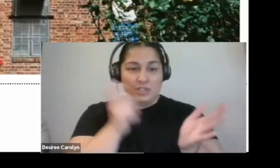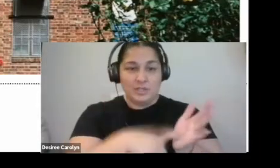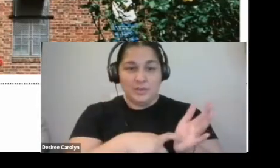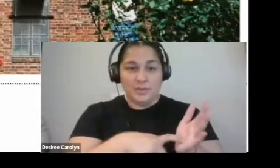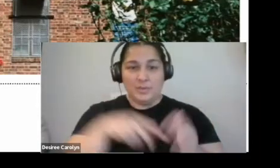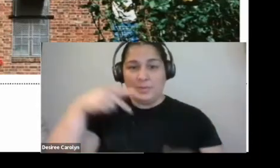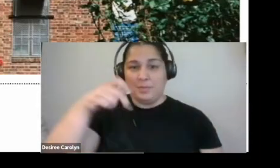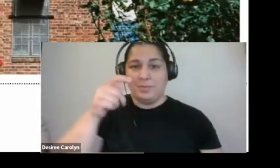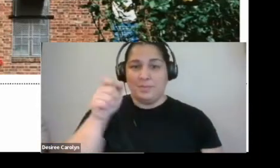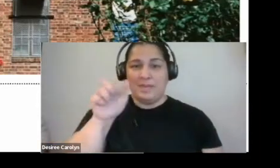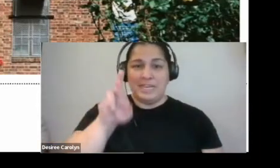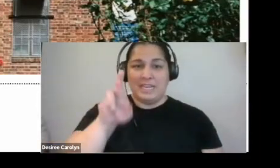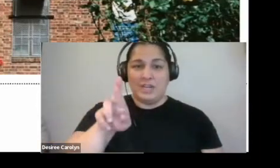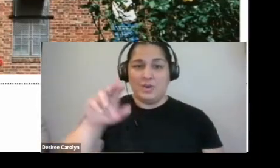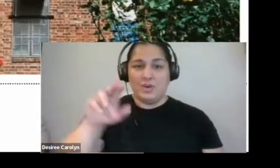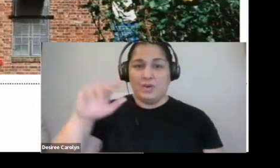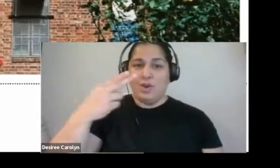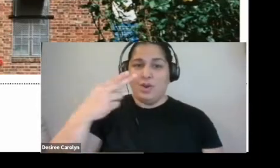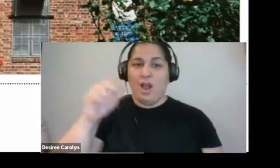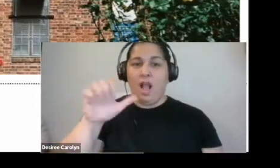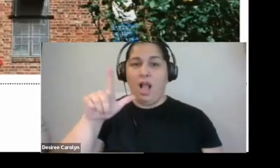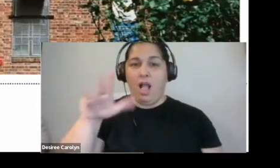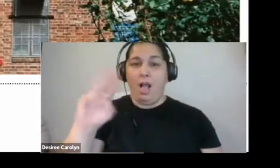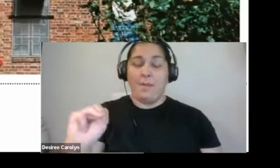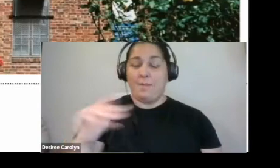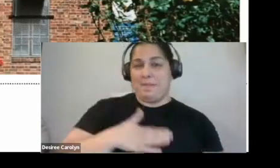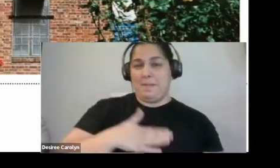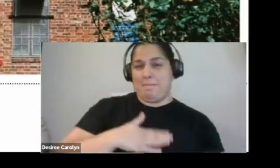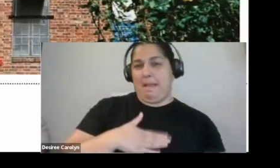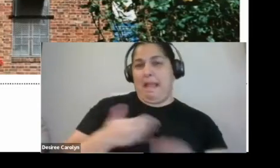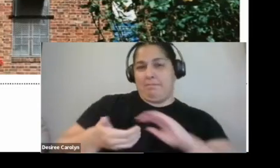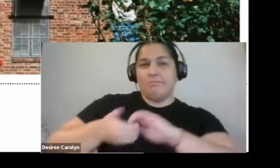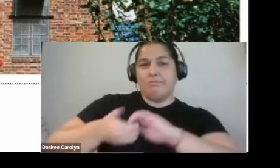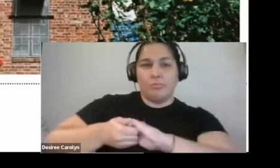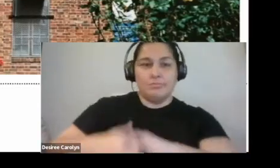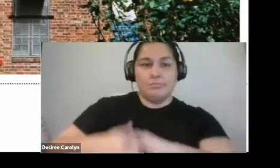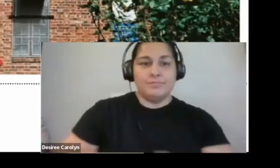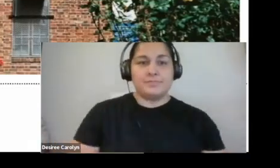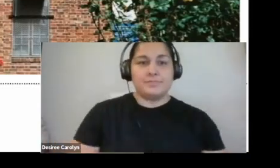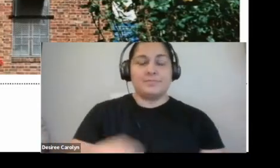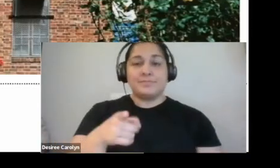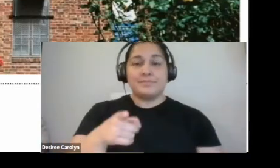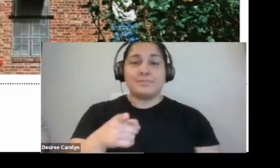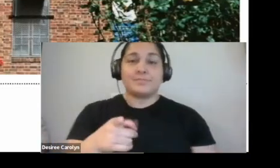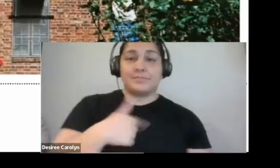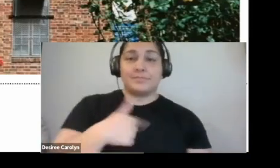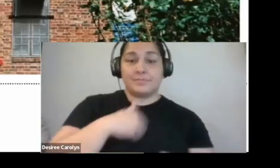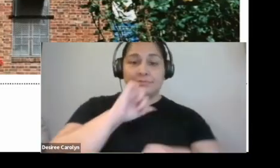his slides for me to put this together. So basically I structured this as five things that we